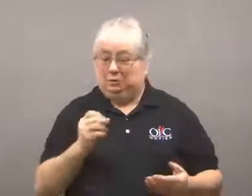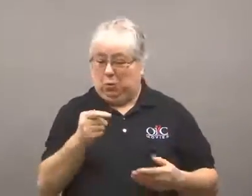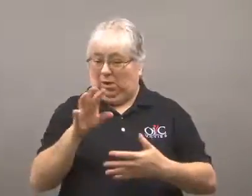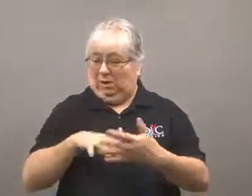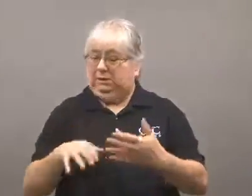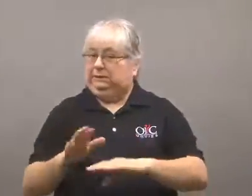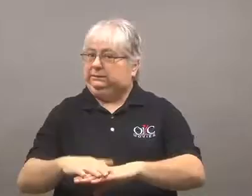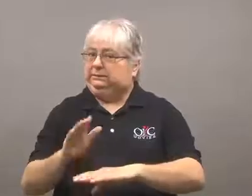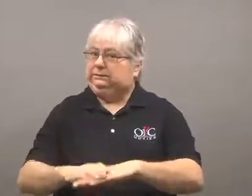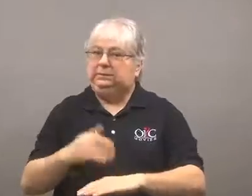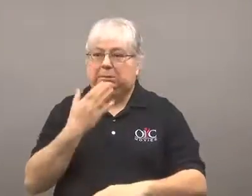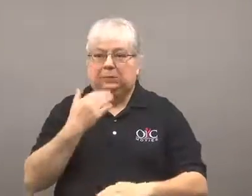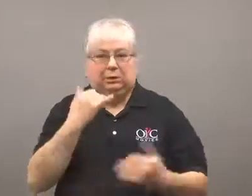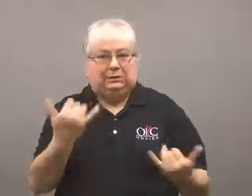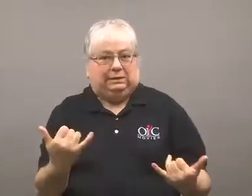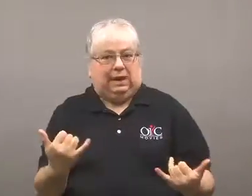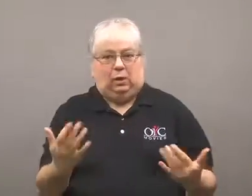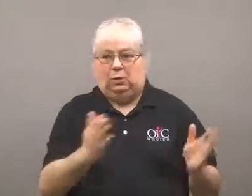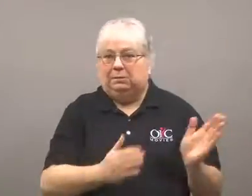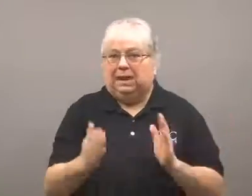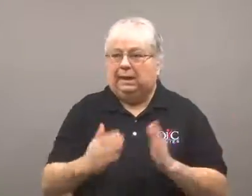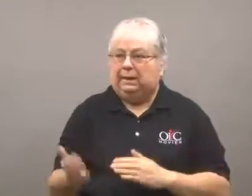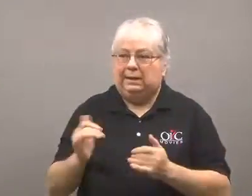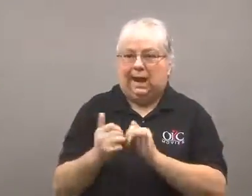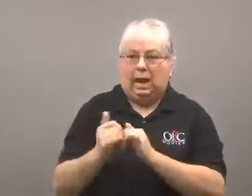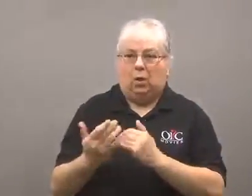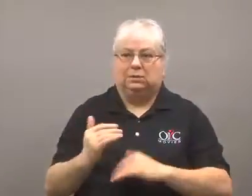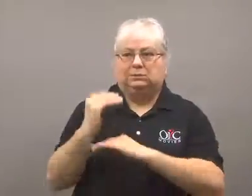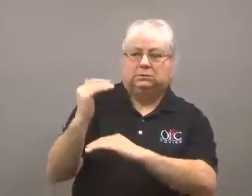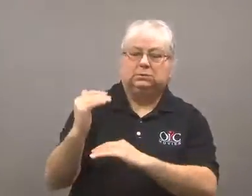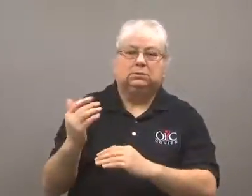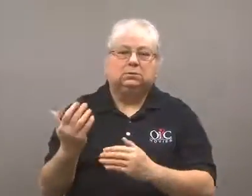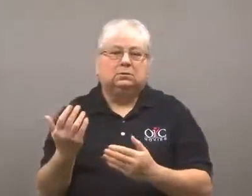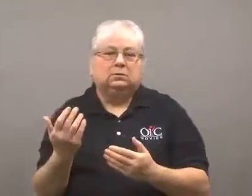The study authors warn that now is the time to make plans to limit the impact.